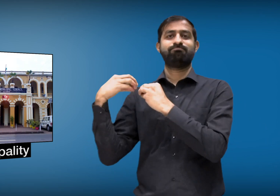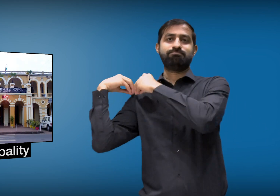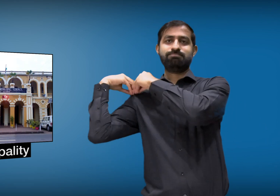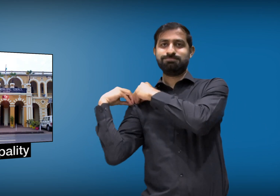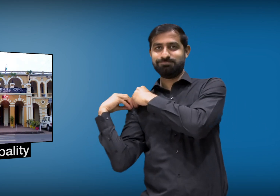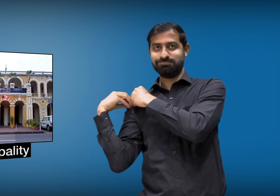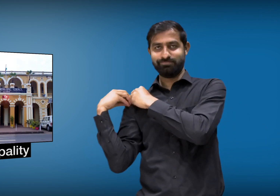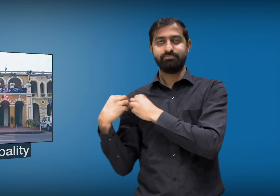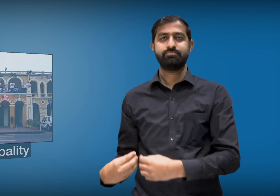City Council